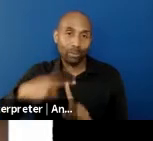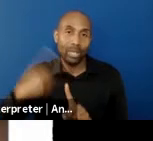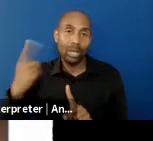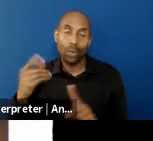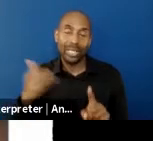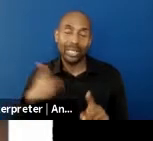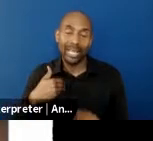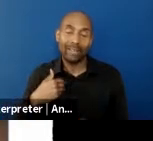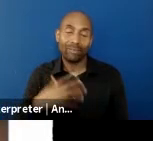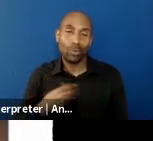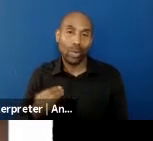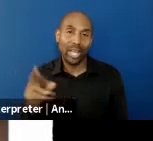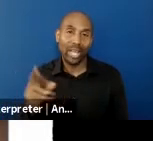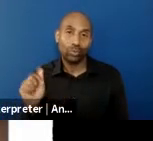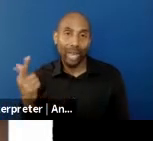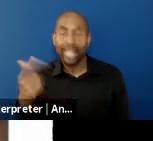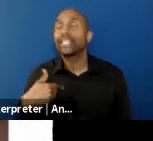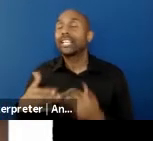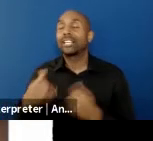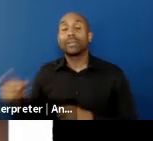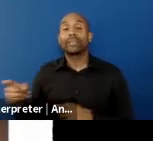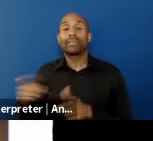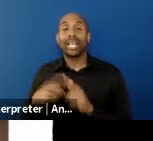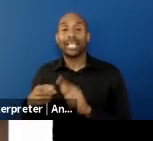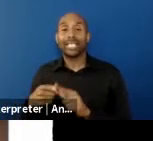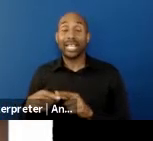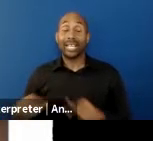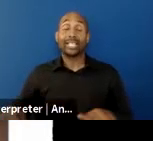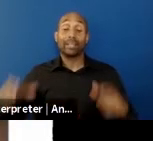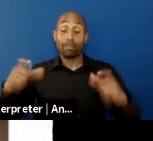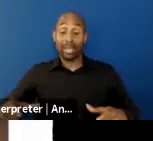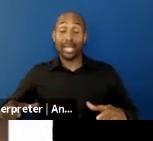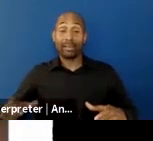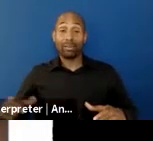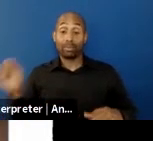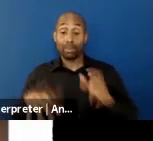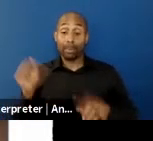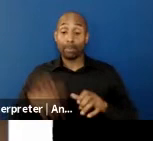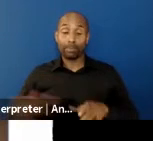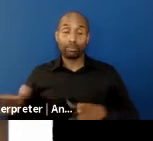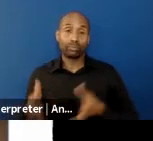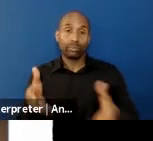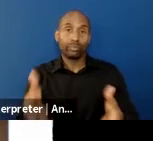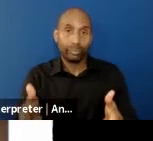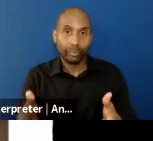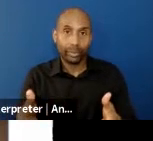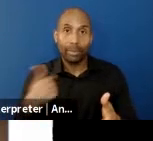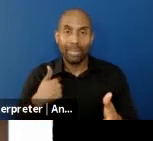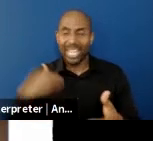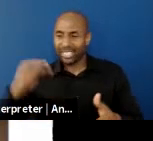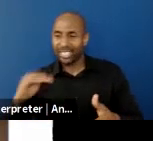One of the things that was really important in our house was learning black history, Baltimore history, our family history in the home.